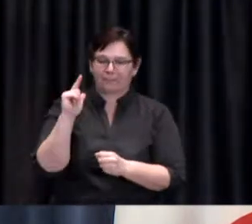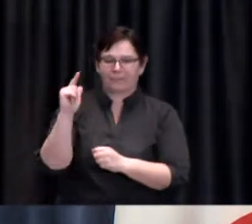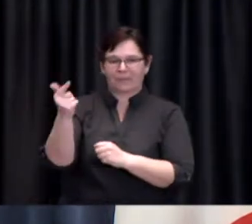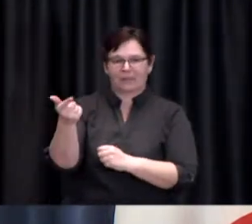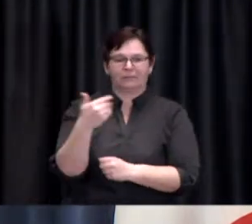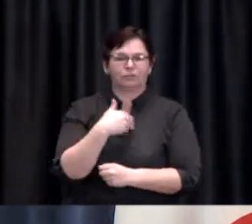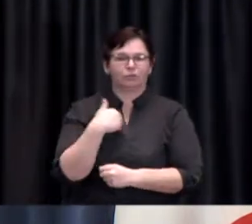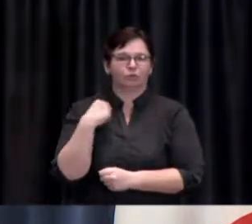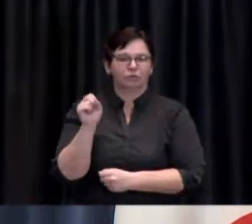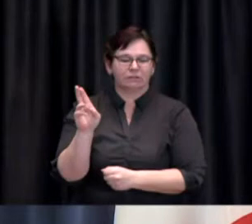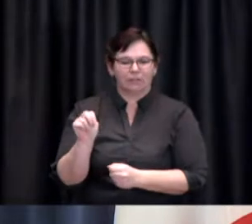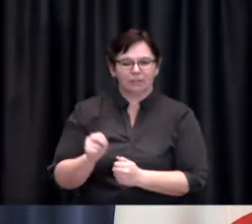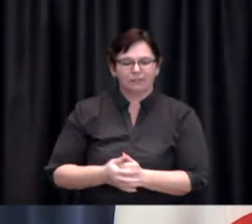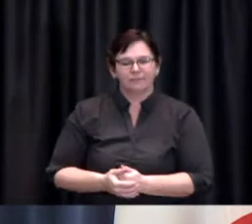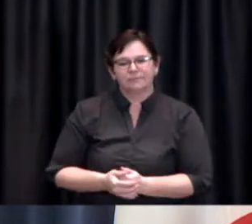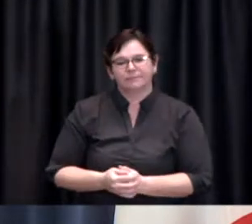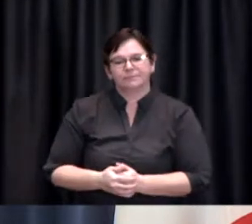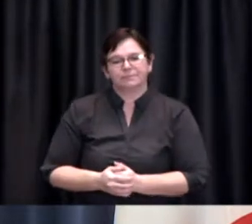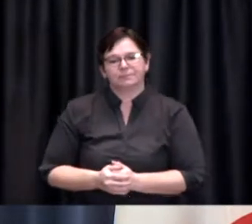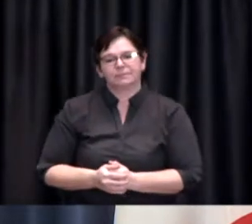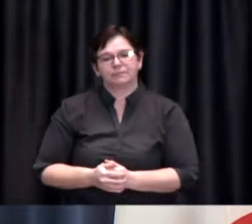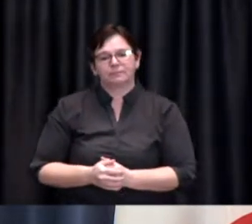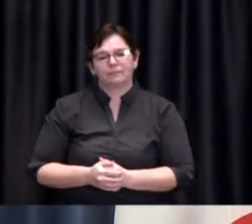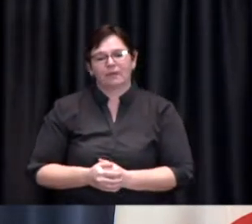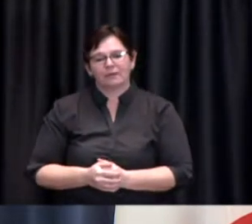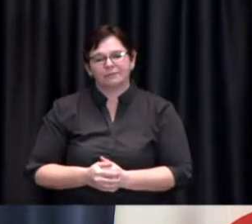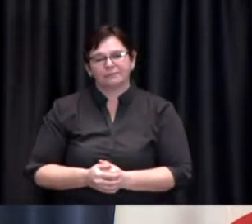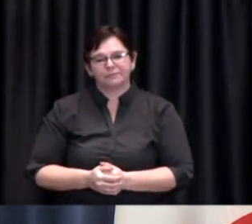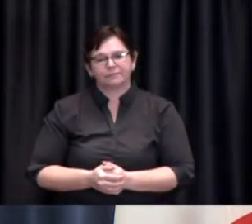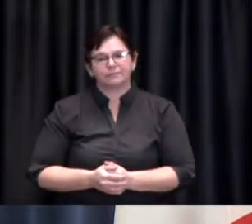Bryan: Yeah good uh good afternoon everybody